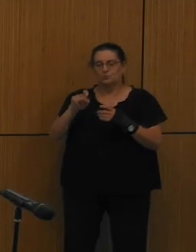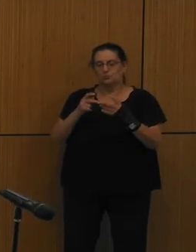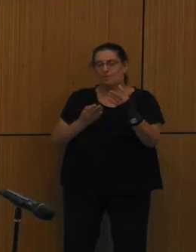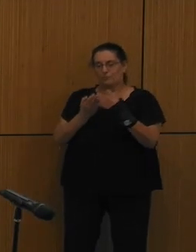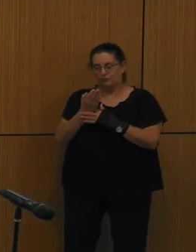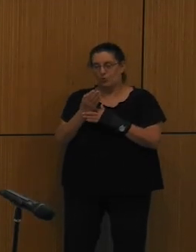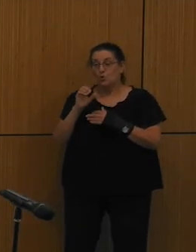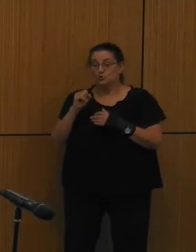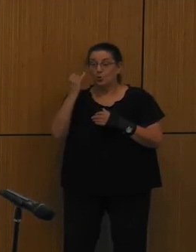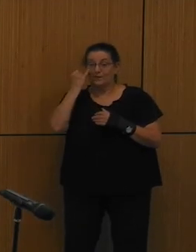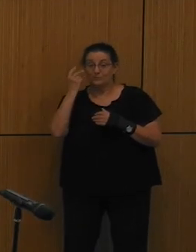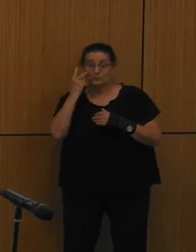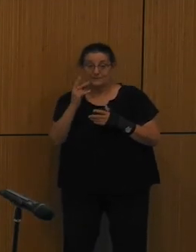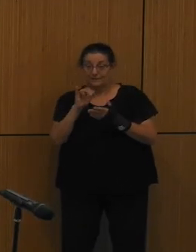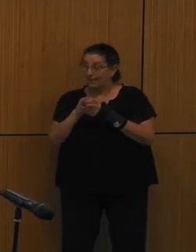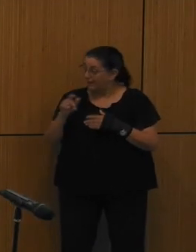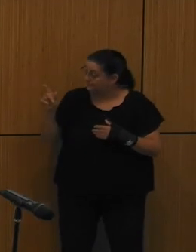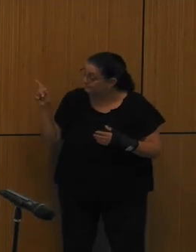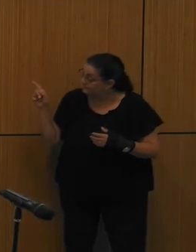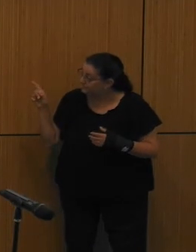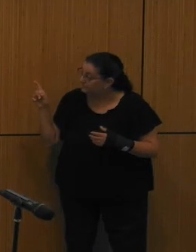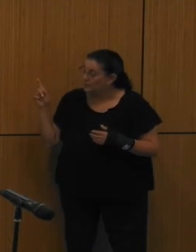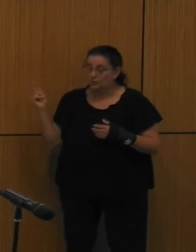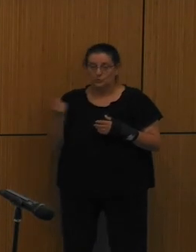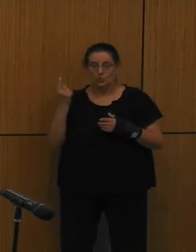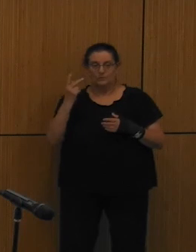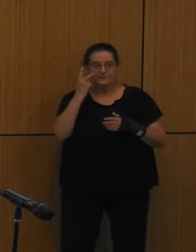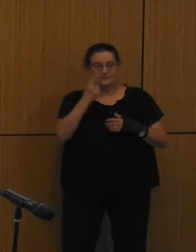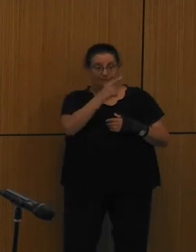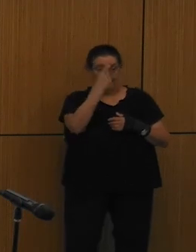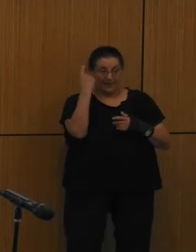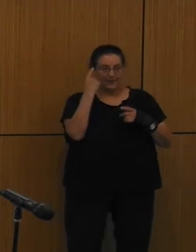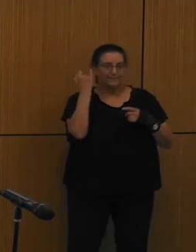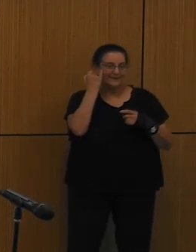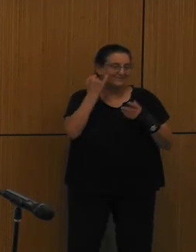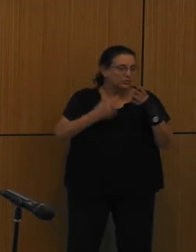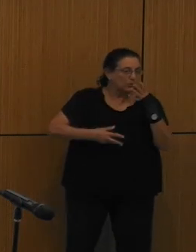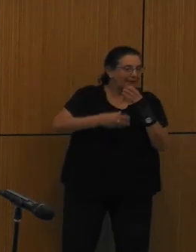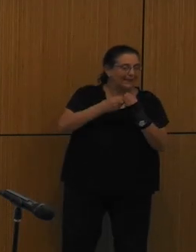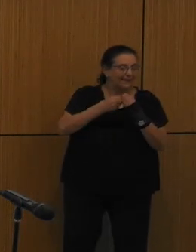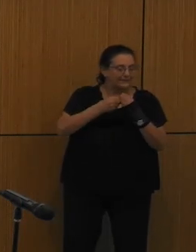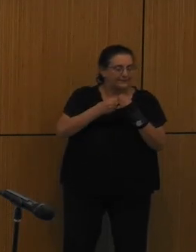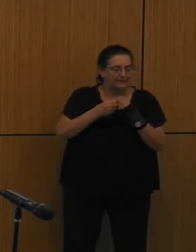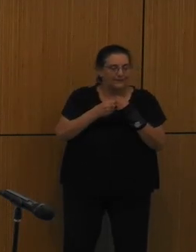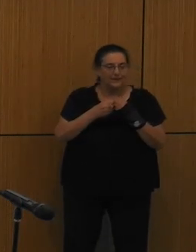on the stage, you just see black. But when you put a, thin section on there,